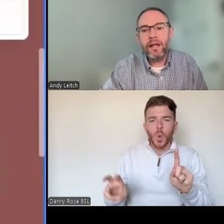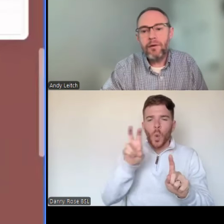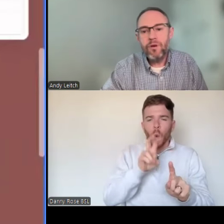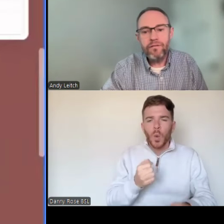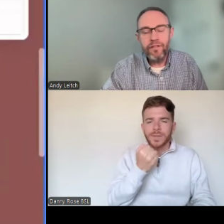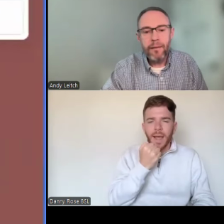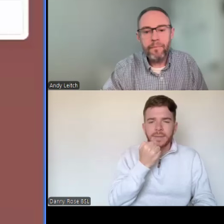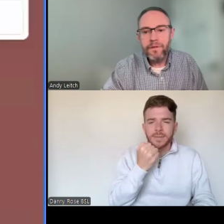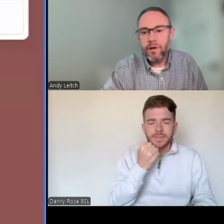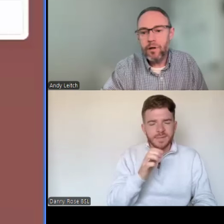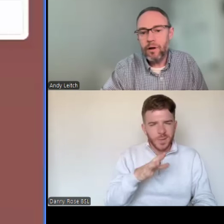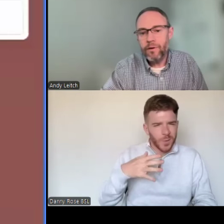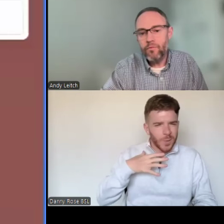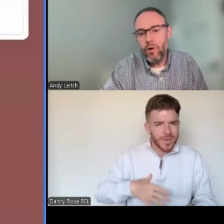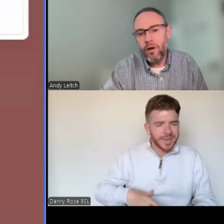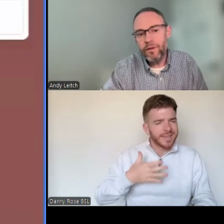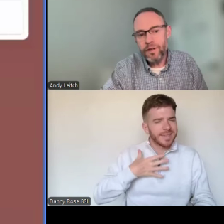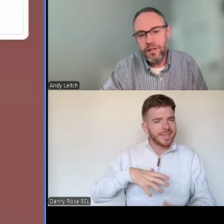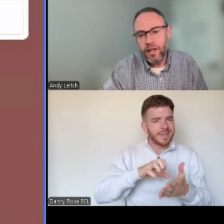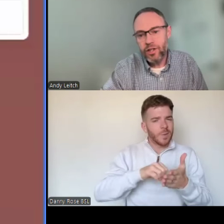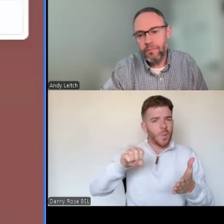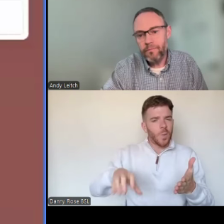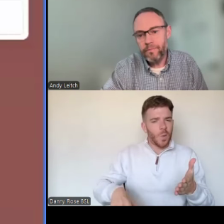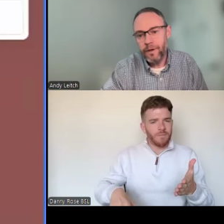I want to get rid of that. If I roll over this section